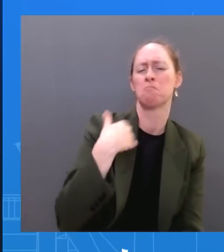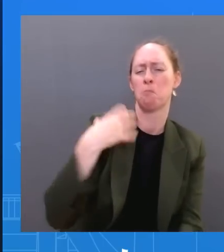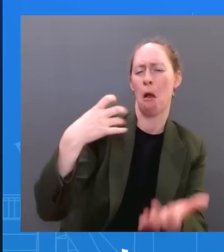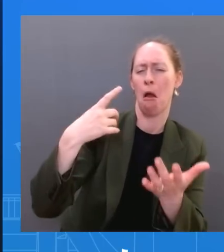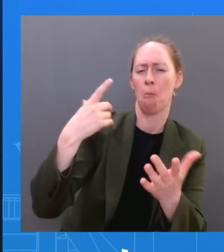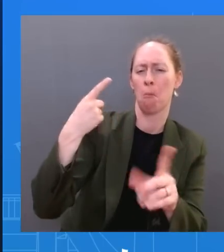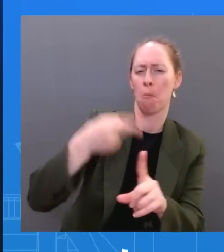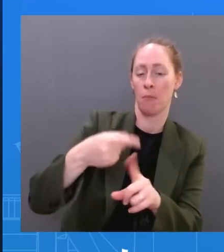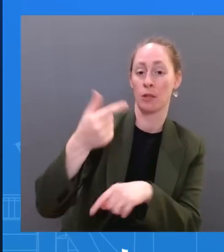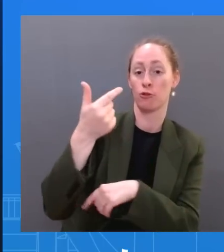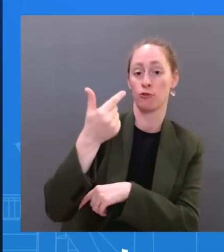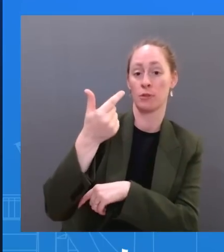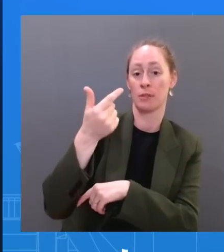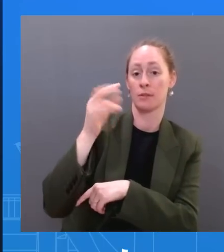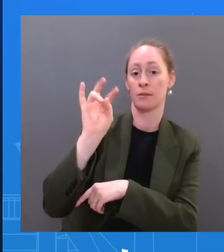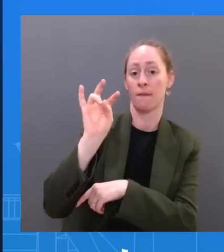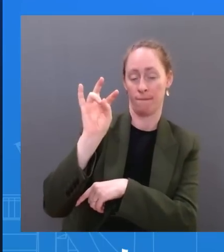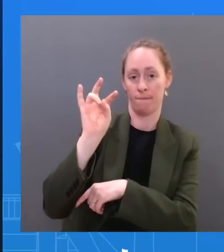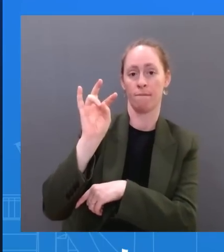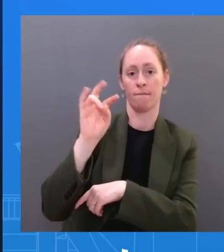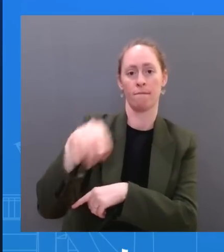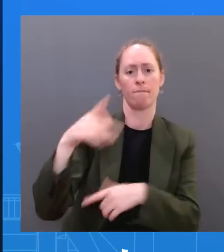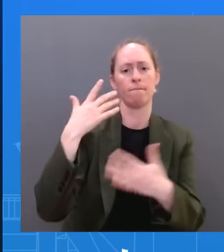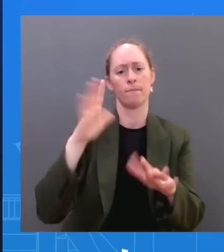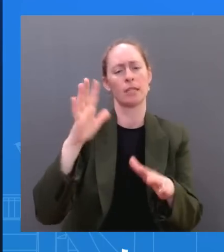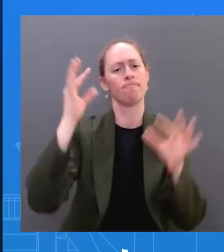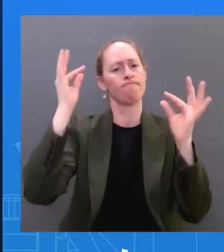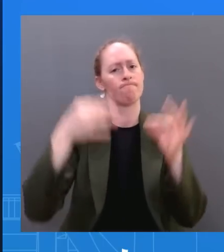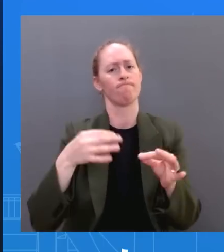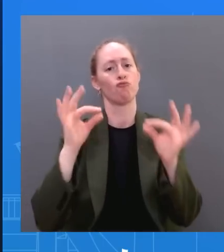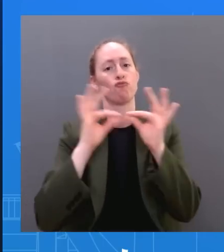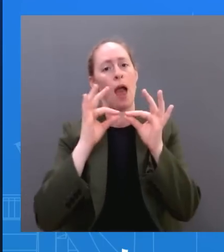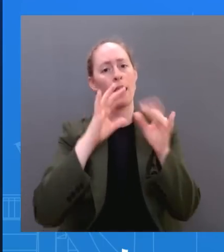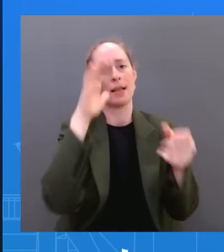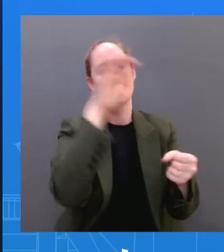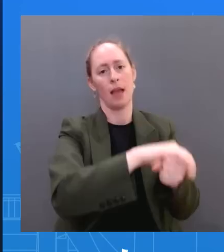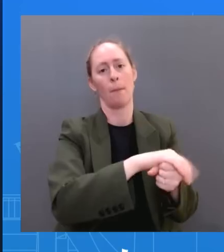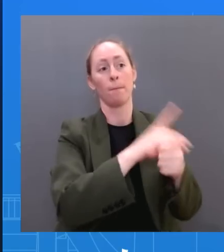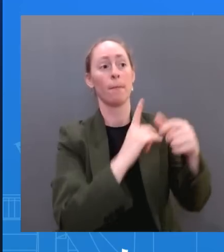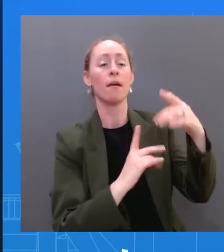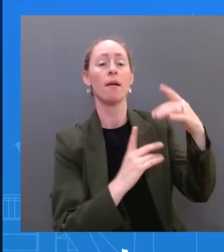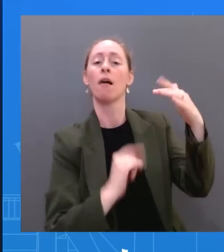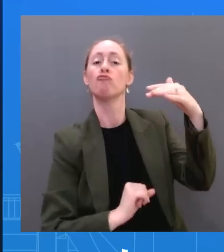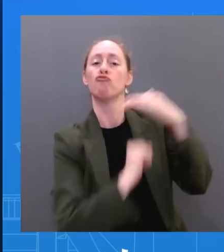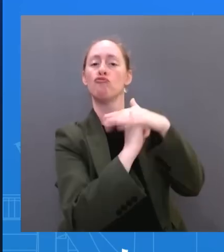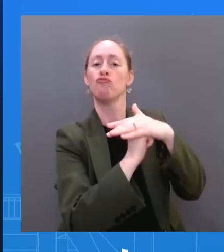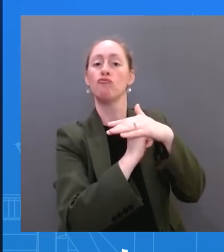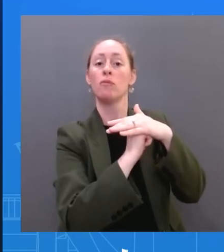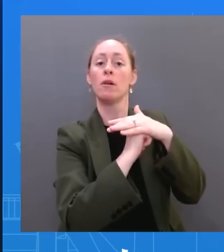transferred on ships carrying Western insurance. A price cap, meaning that countries would have to agree